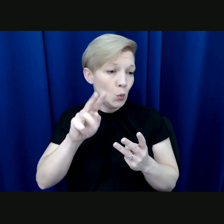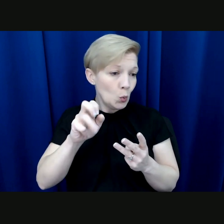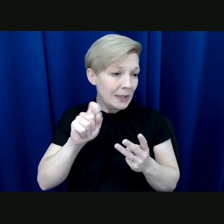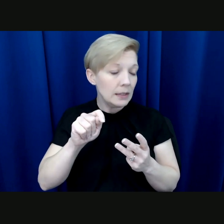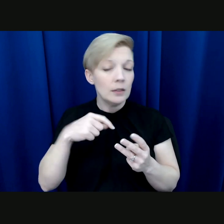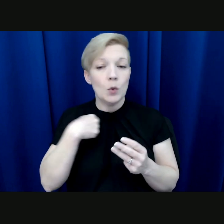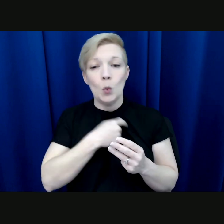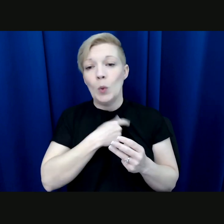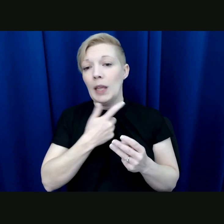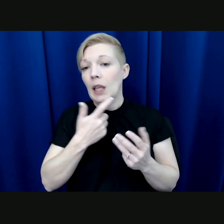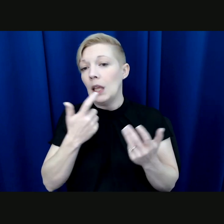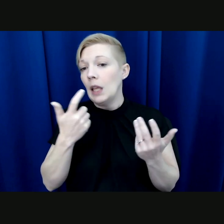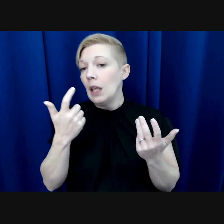We try to do things on the interweb.